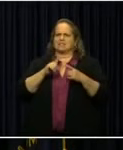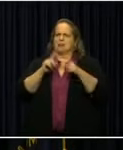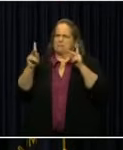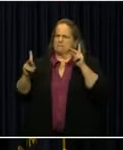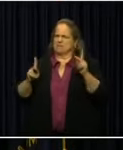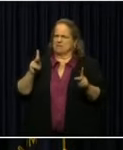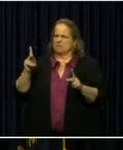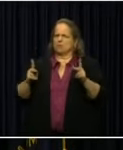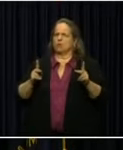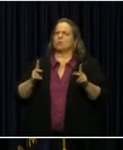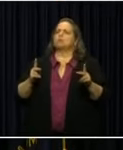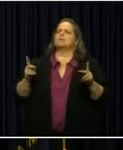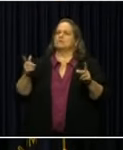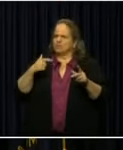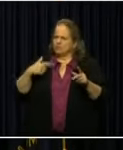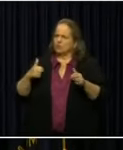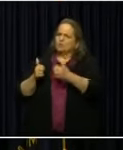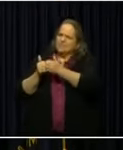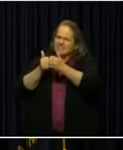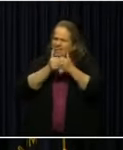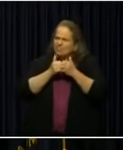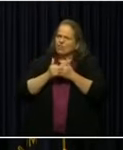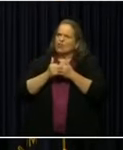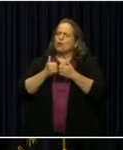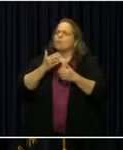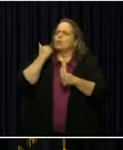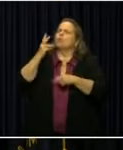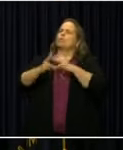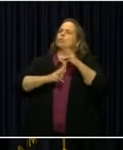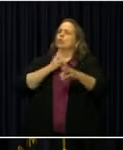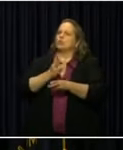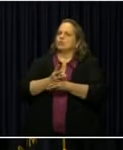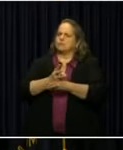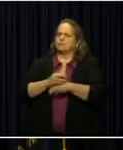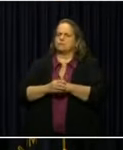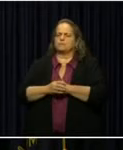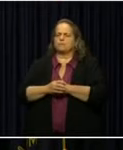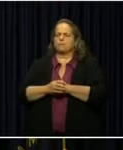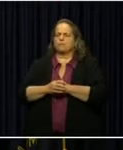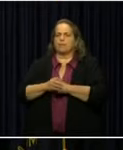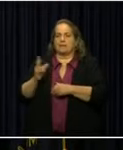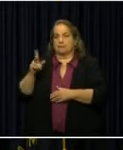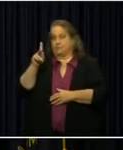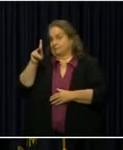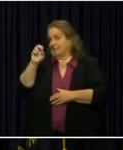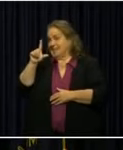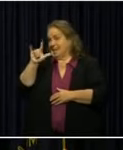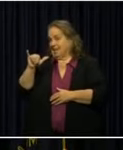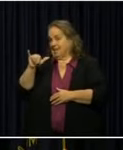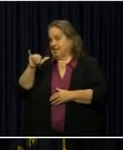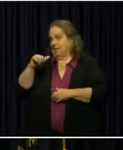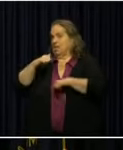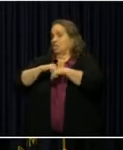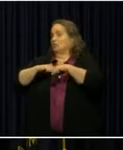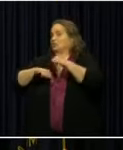I REMEMBER -- WELL, BOTH MY PARENTS 65th BIRTHDAY AND HOW